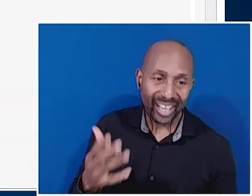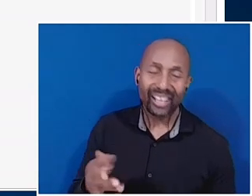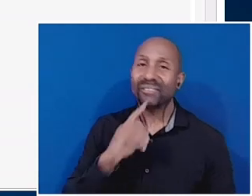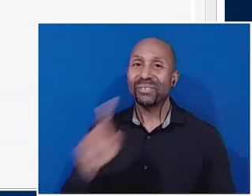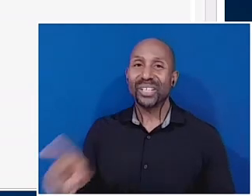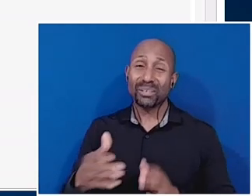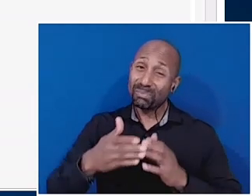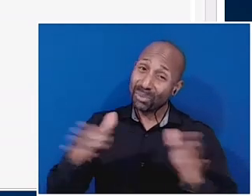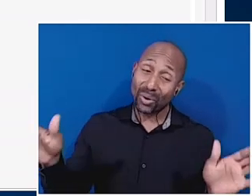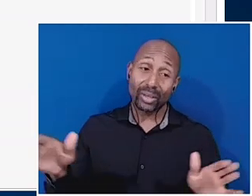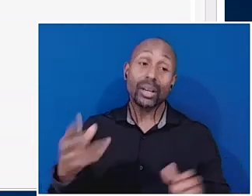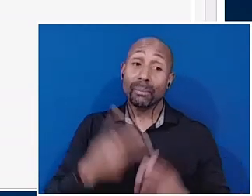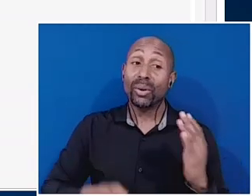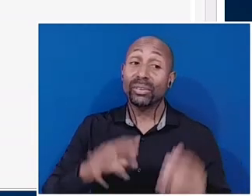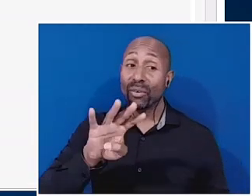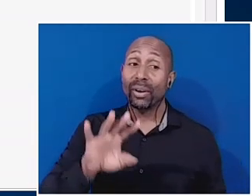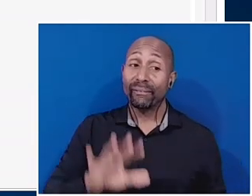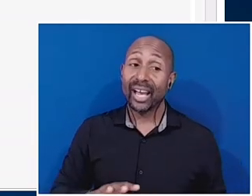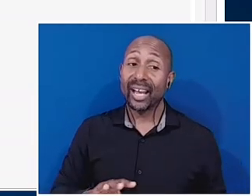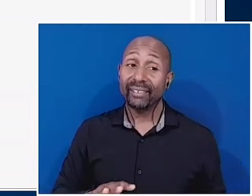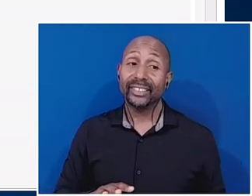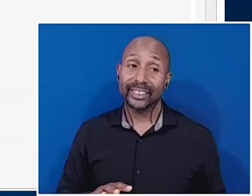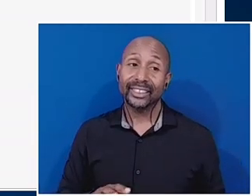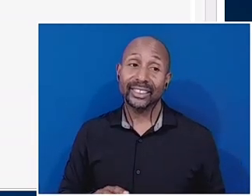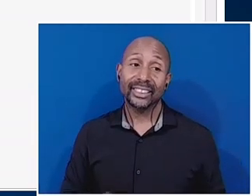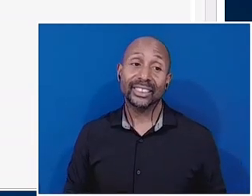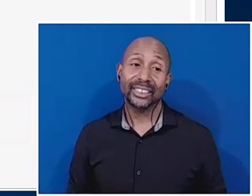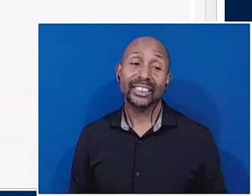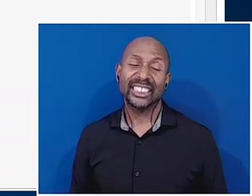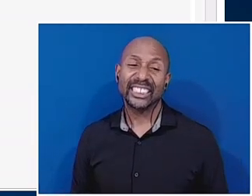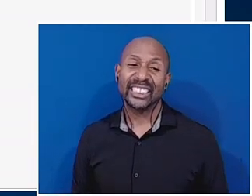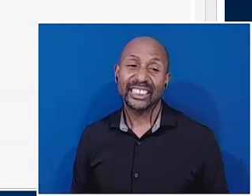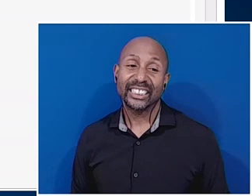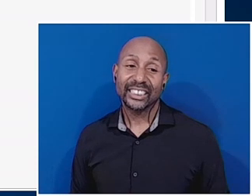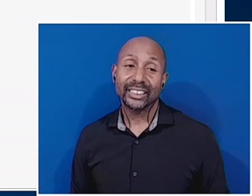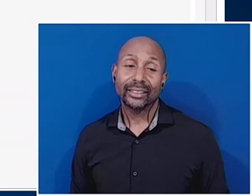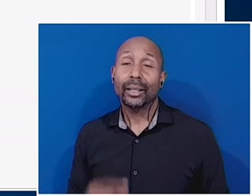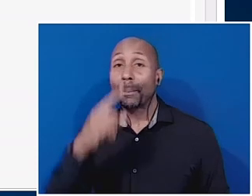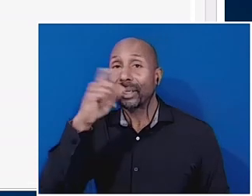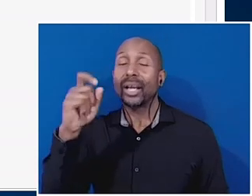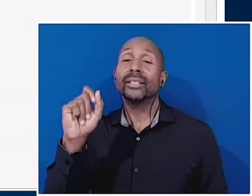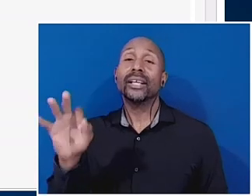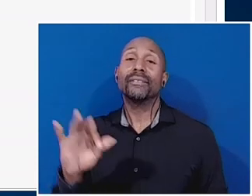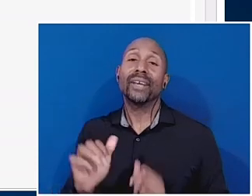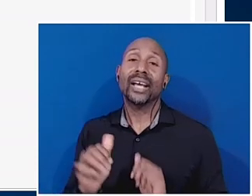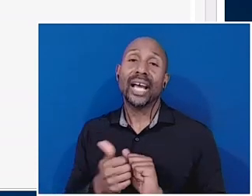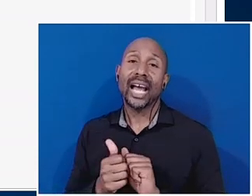(4) and (5) given how the majority of the